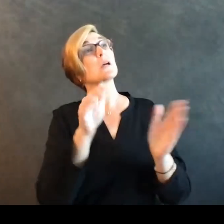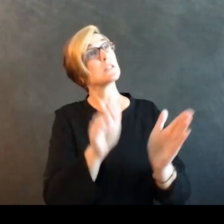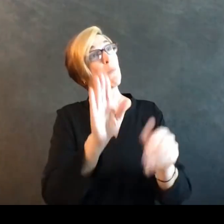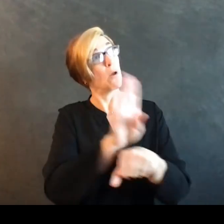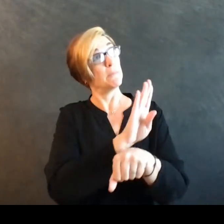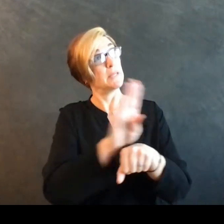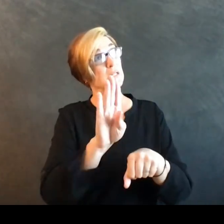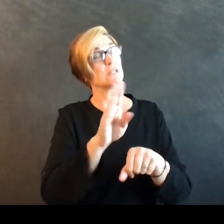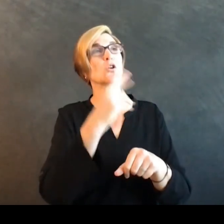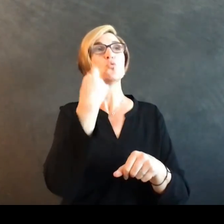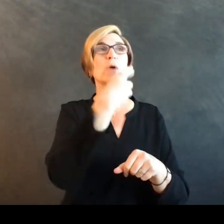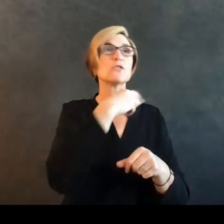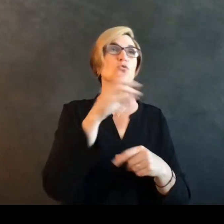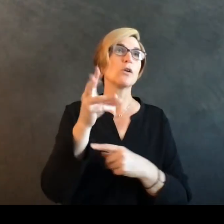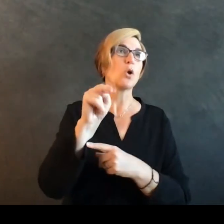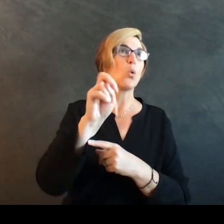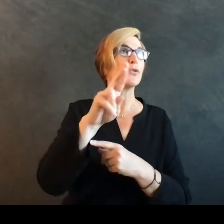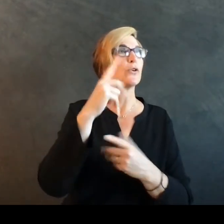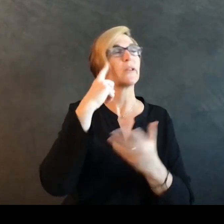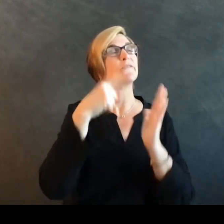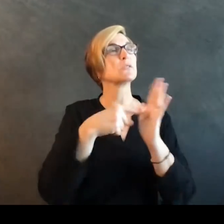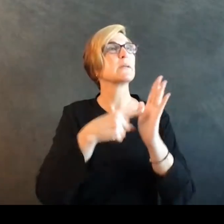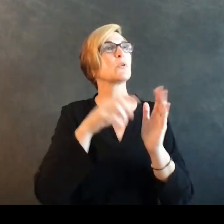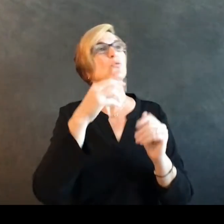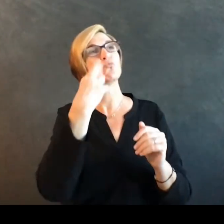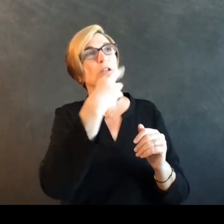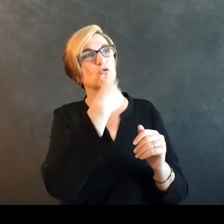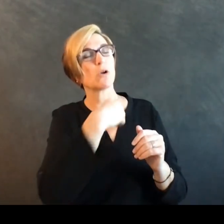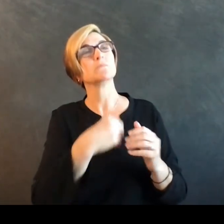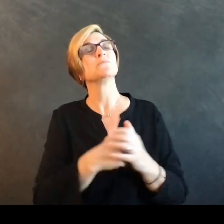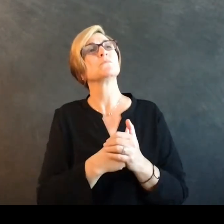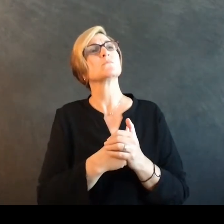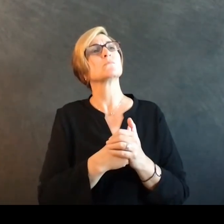owners for example are finding that laying off their employees so that they